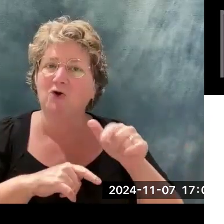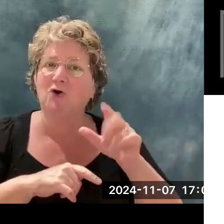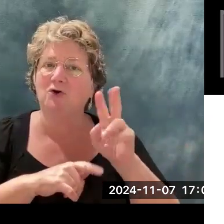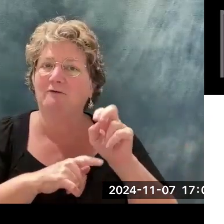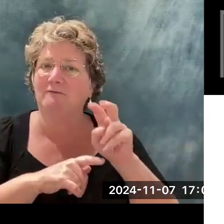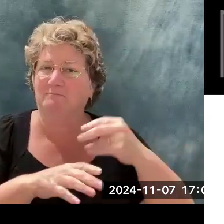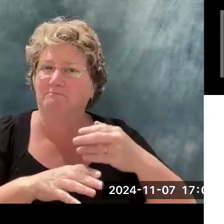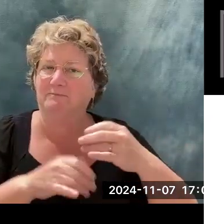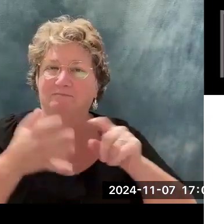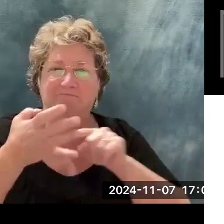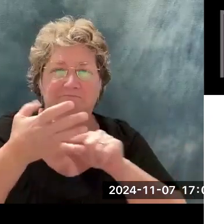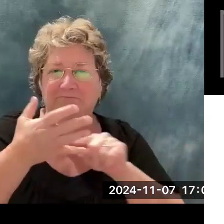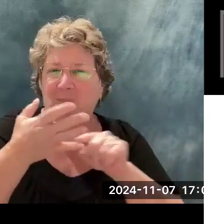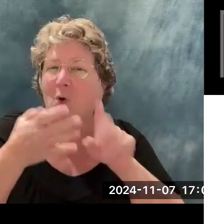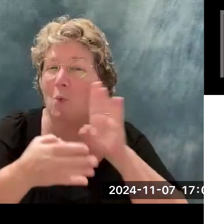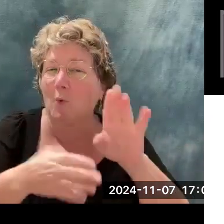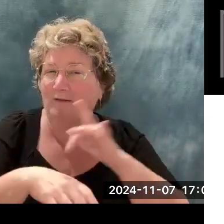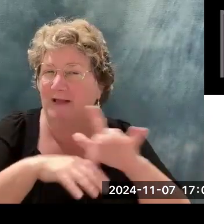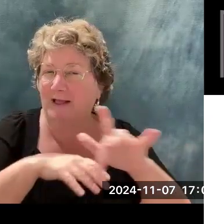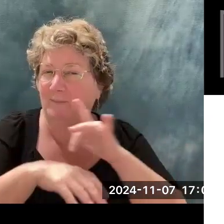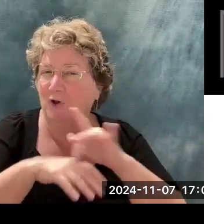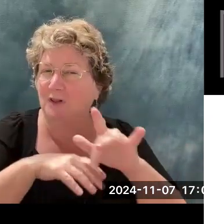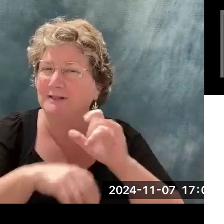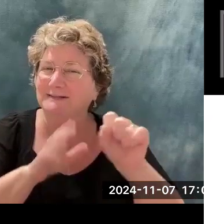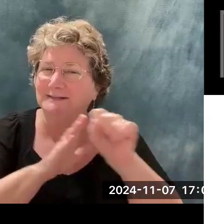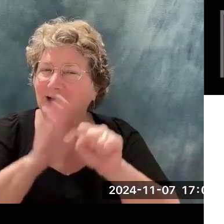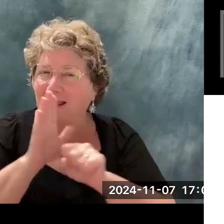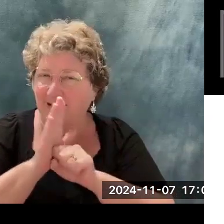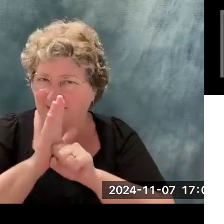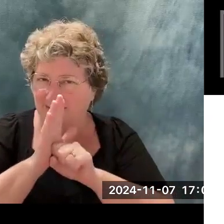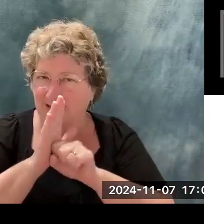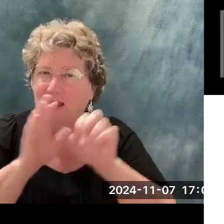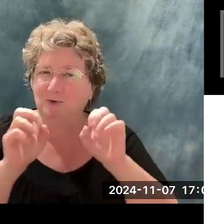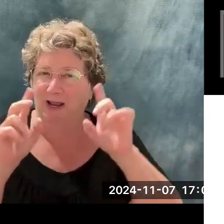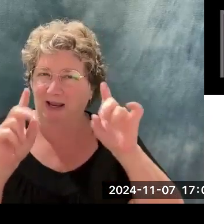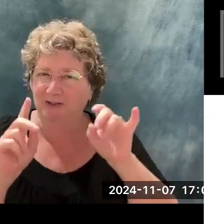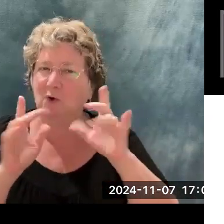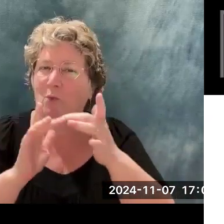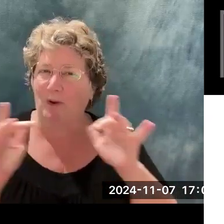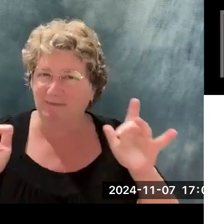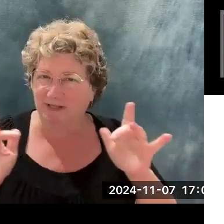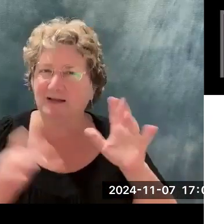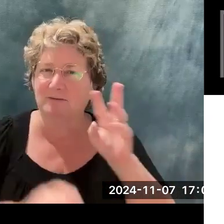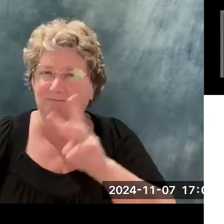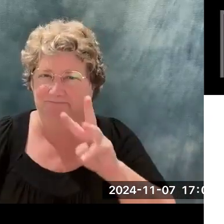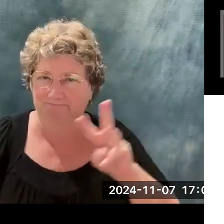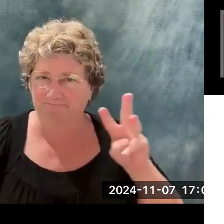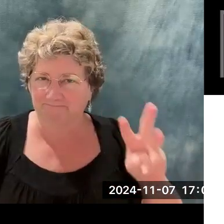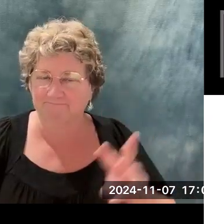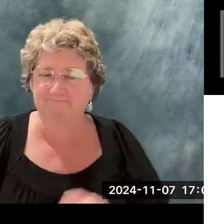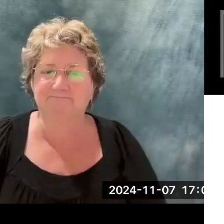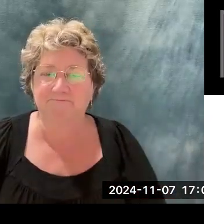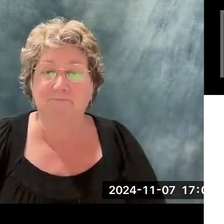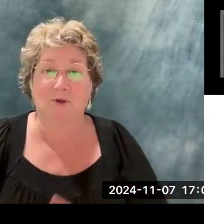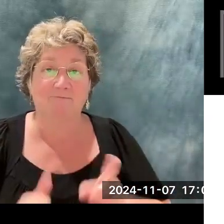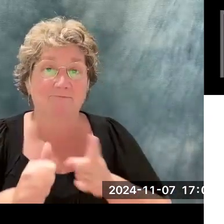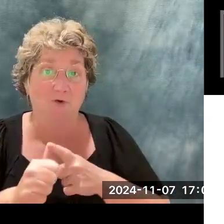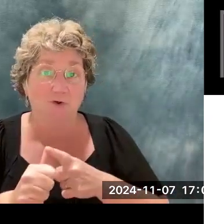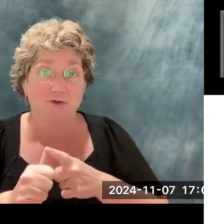along with the recordings for our first two events, which were supporting child and family wellness with Dr. Robert Ketter, a developmental